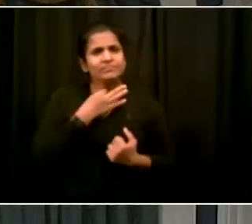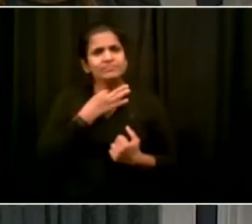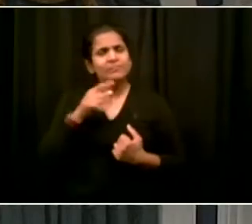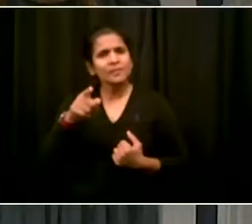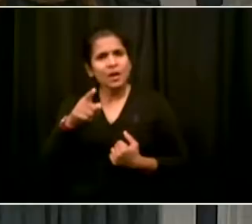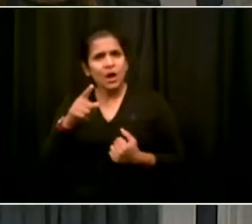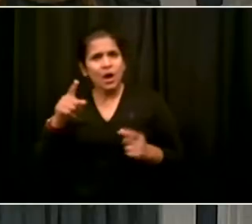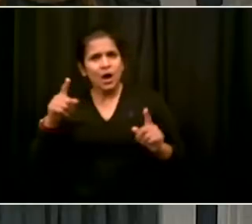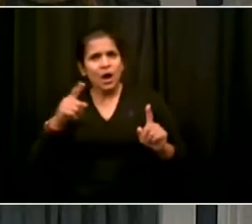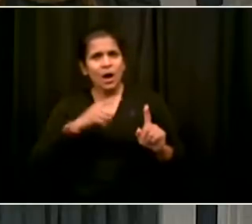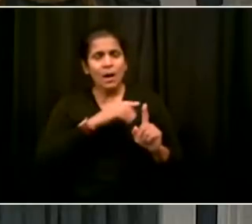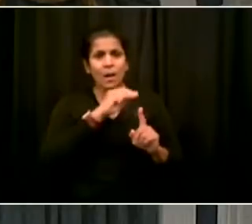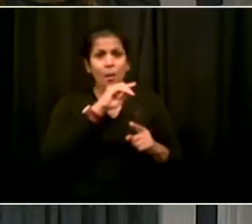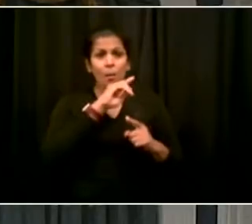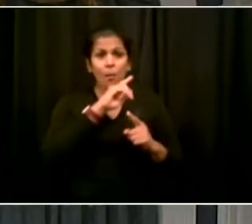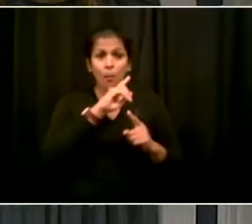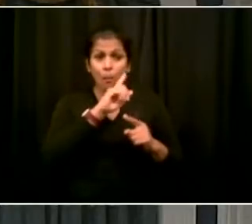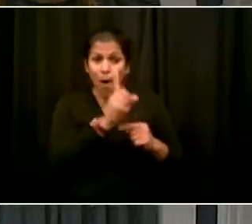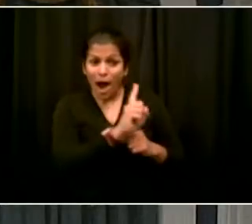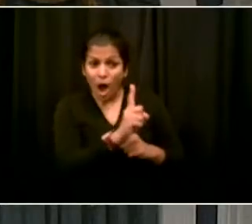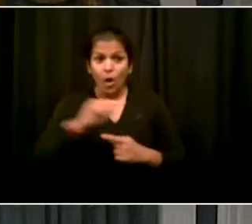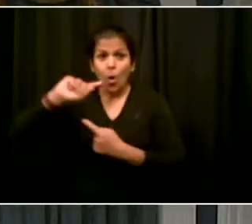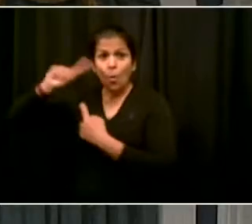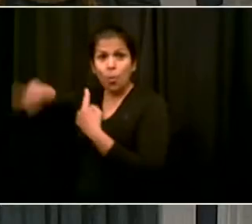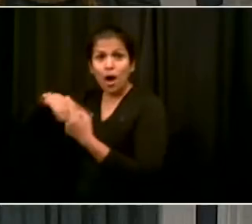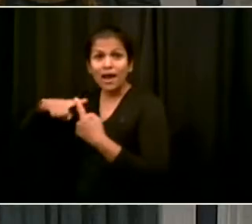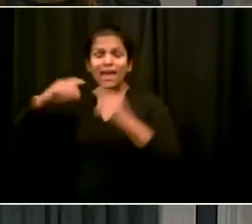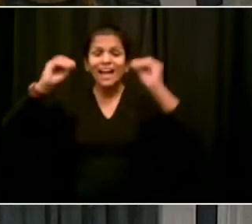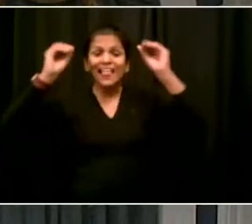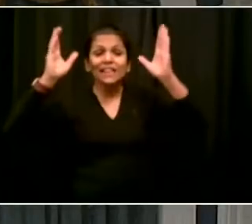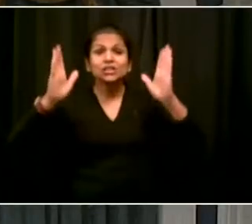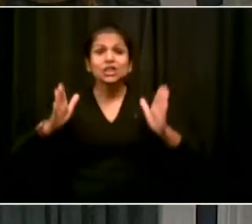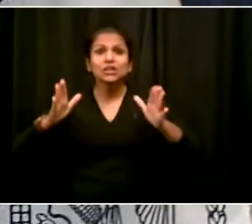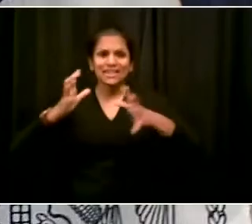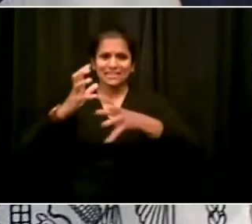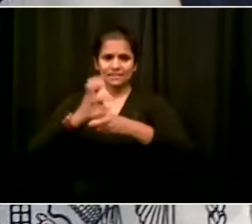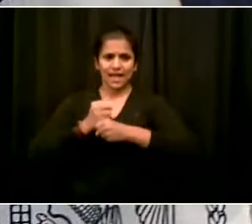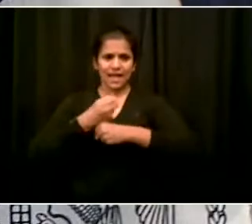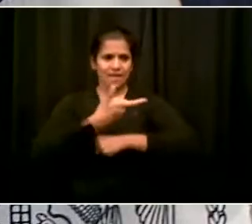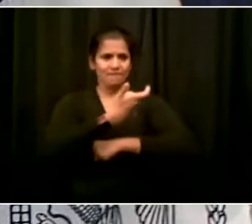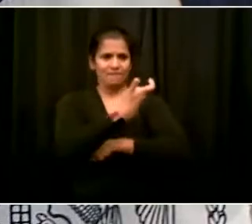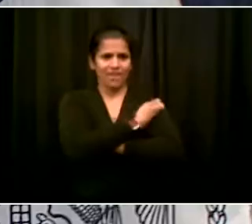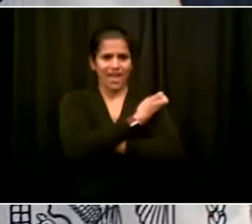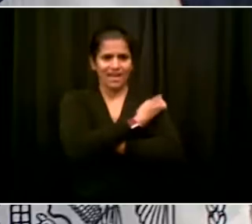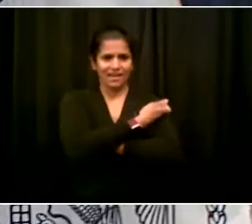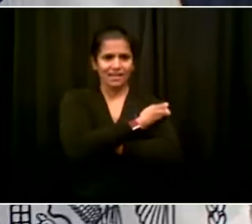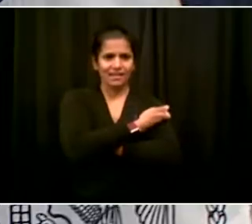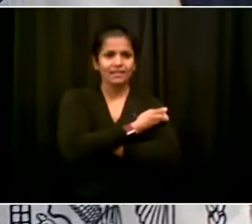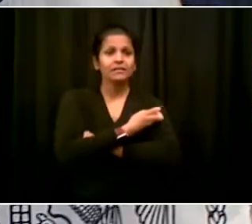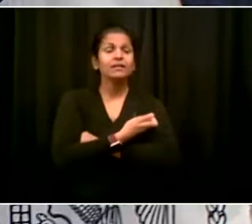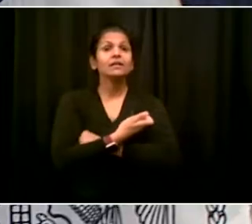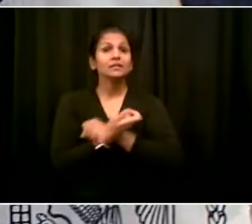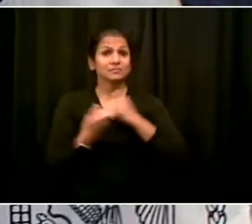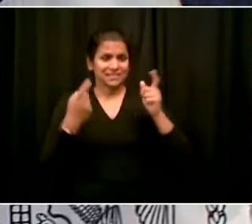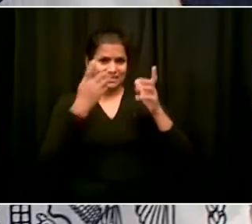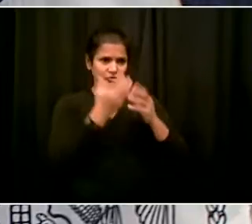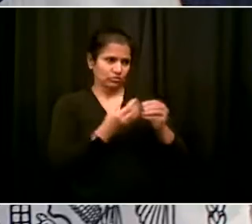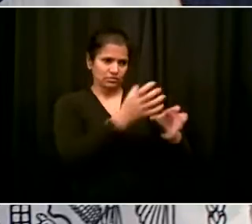I AM WONDERING WHERE OR WHEN PUBLIC SCHOOL TEACHERERLS WIWIE LB ABLE TO RECEIVE